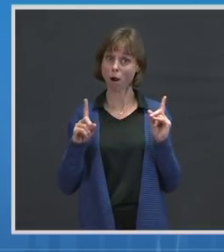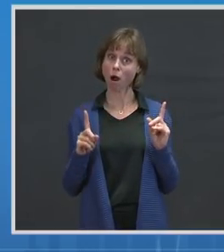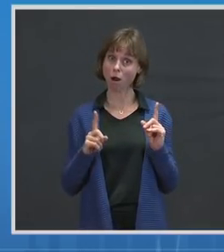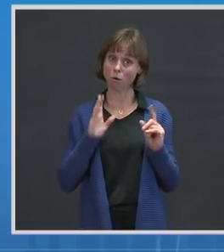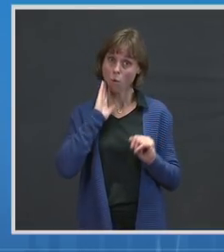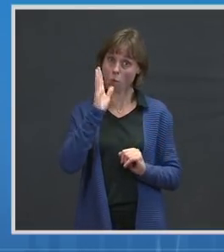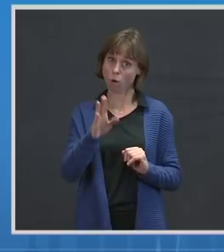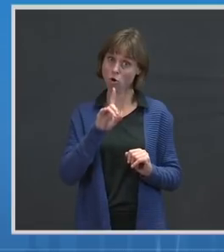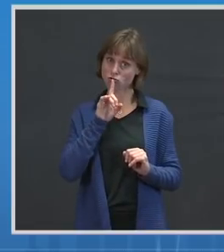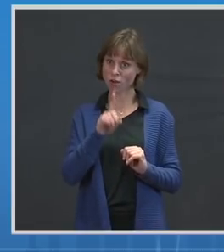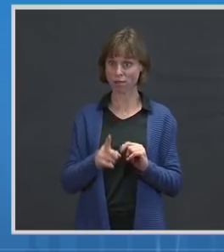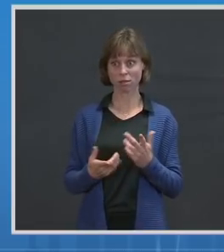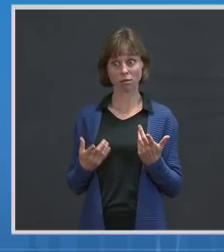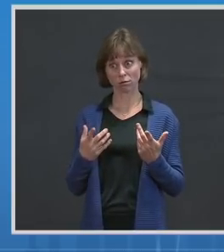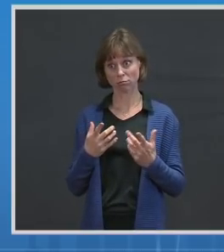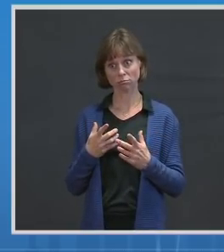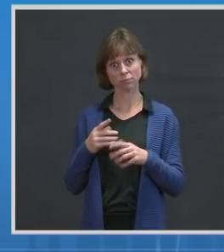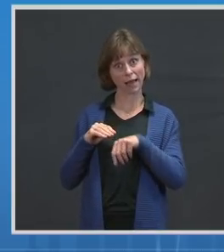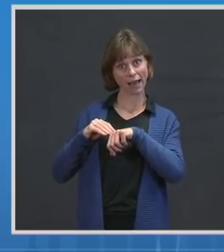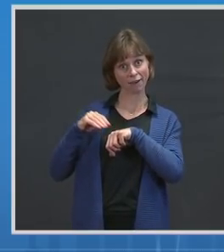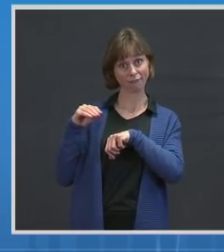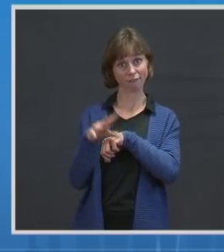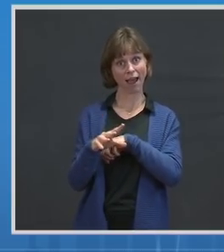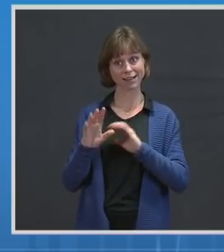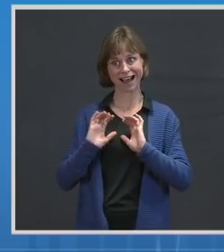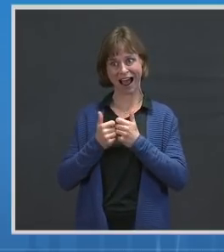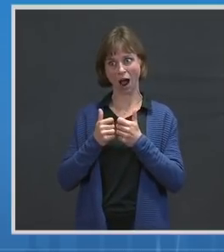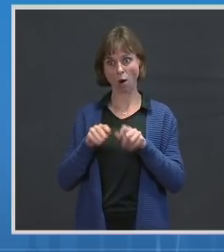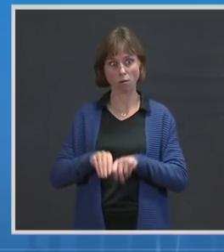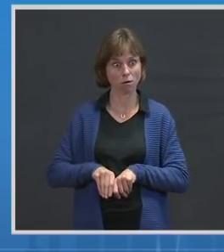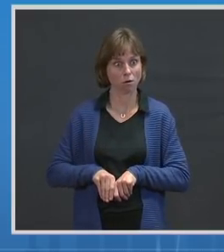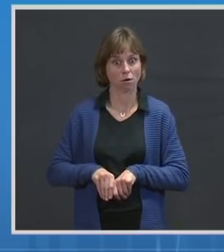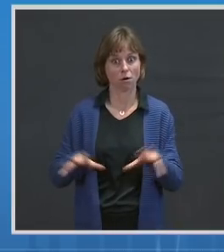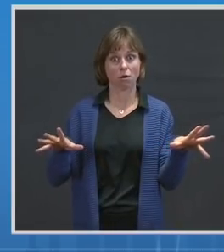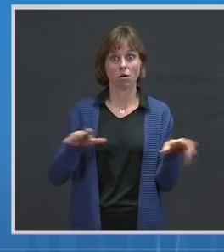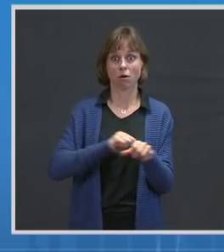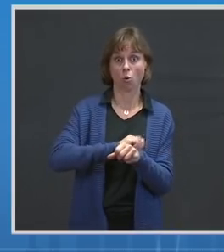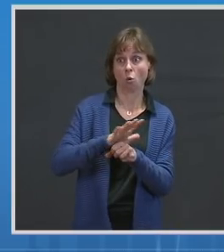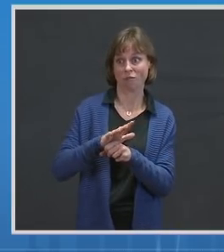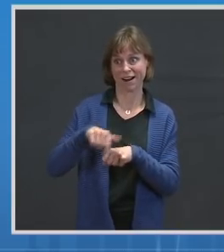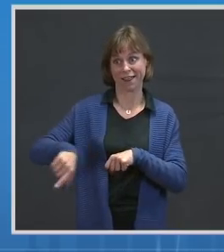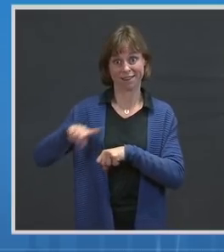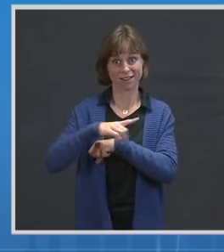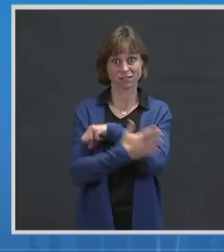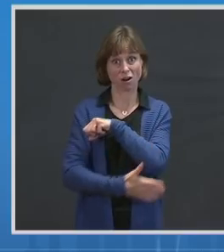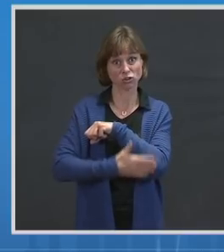on the dynamics of the outbreak in our country. And with that, I'll hand it over to Dr. Nunez-Smith.